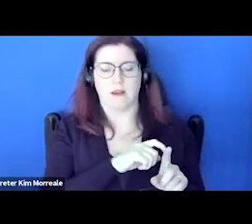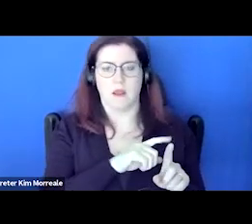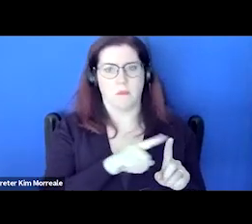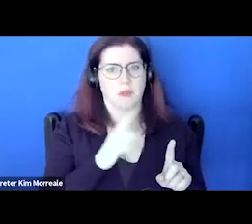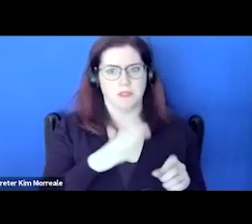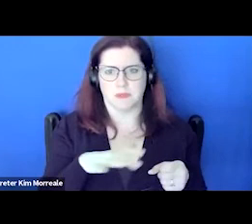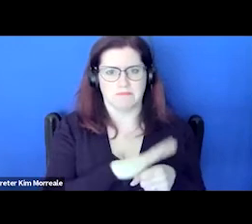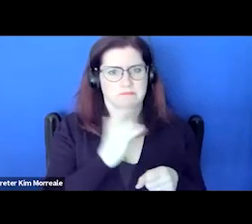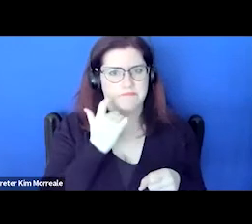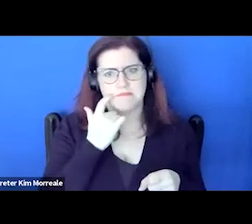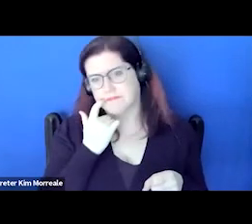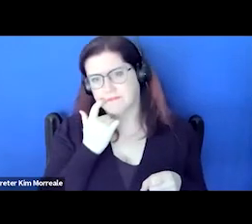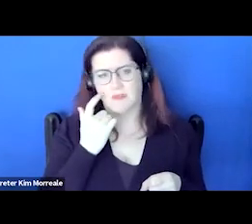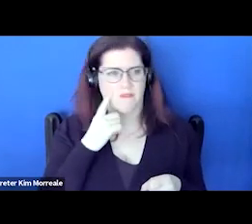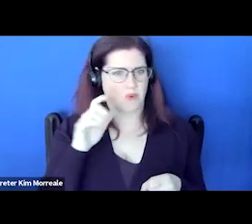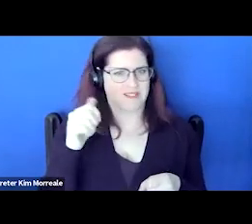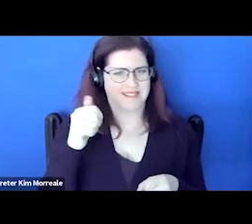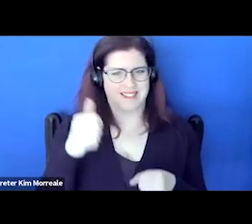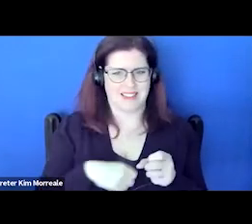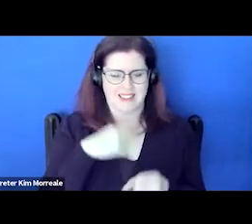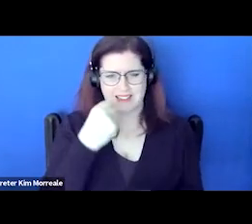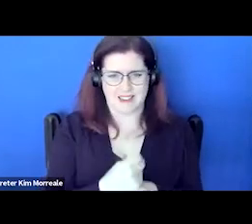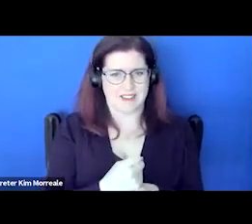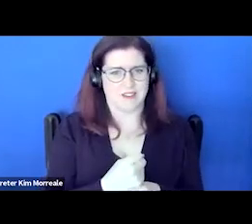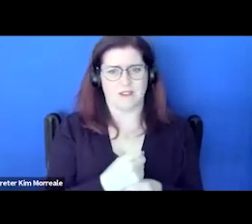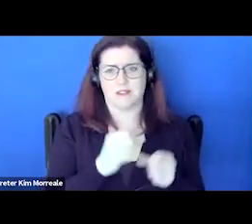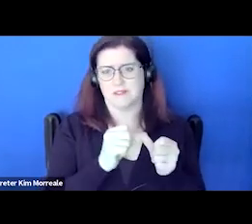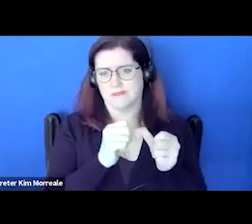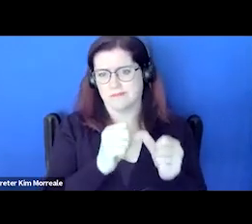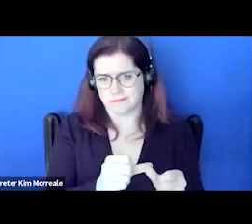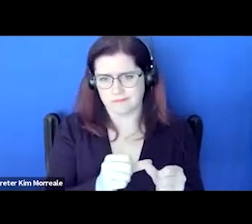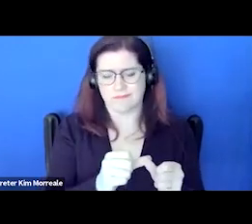10 years of chronic alcohol and methamphetamine use